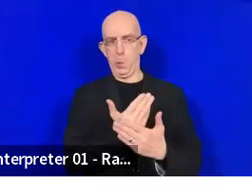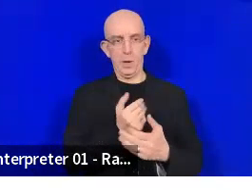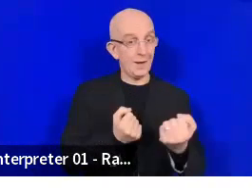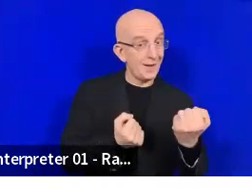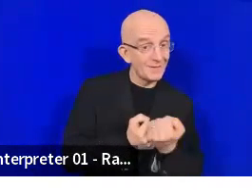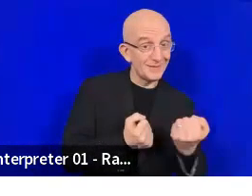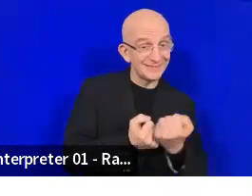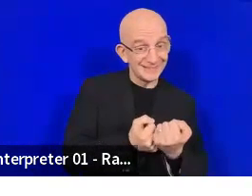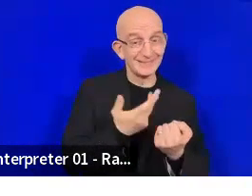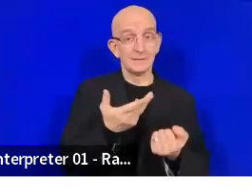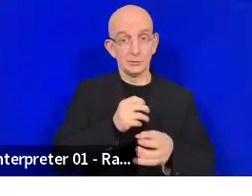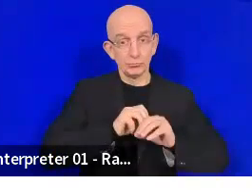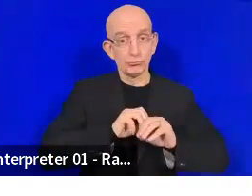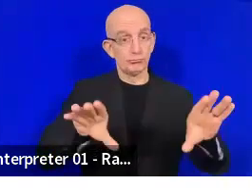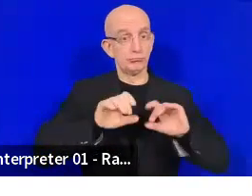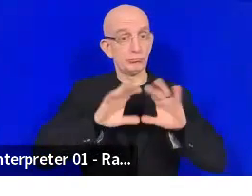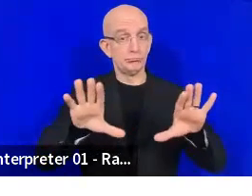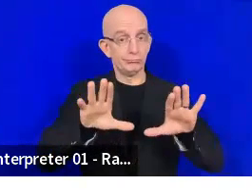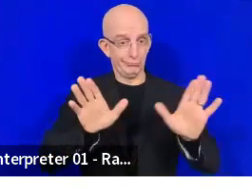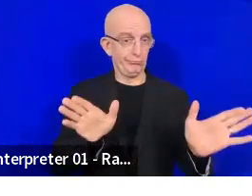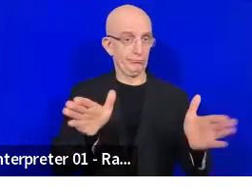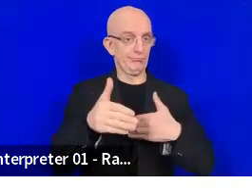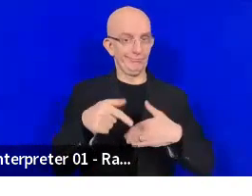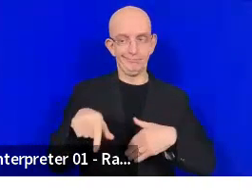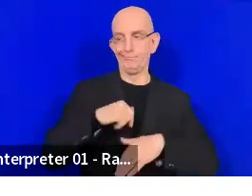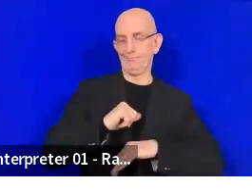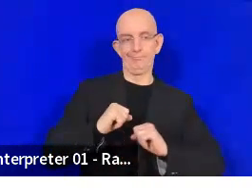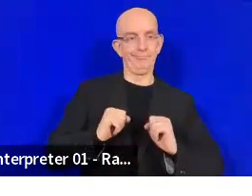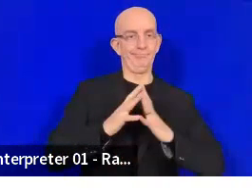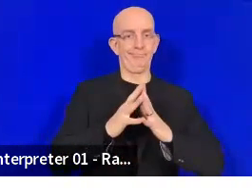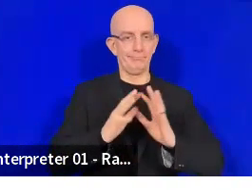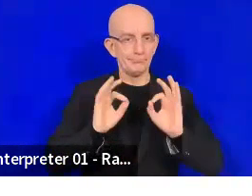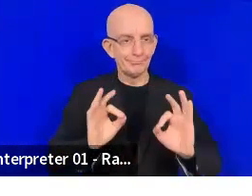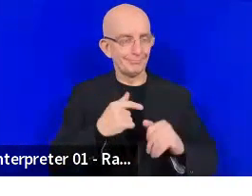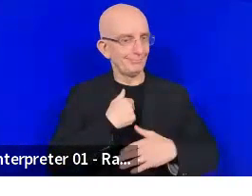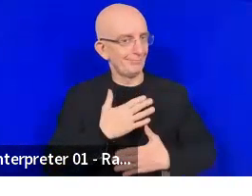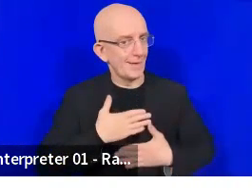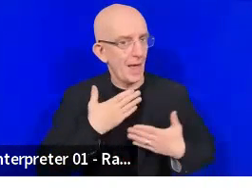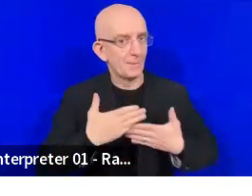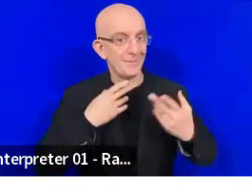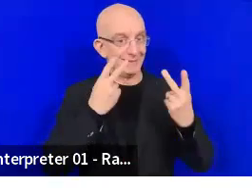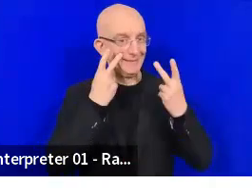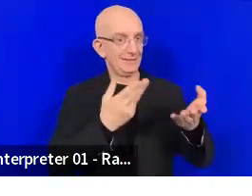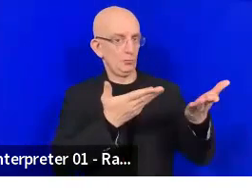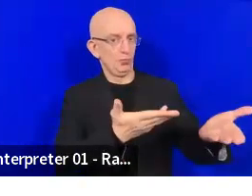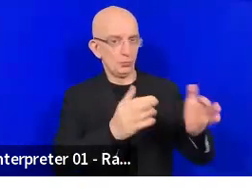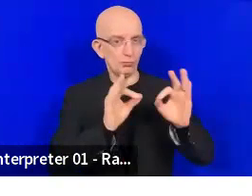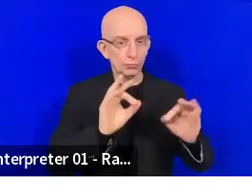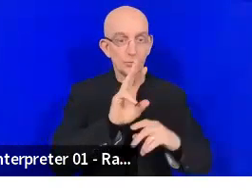today. As Waiswa and Amy already said, there are many ways to engage, advocate, and participate